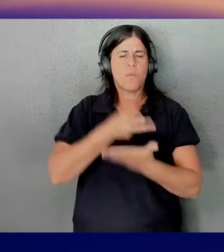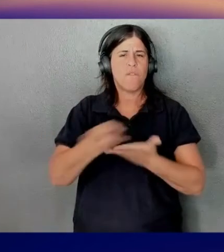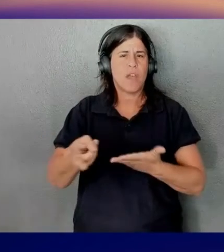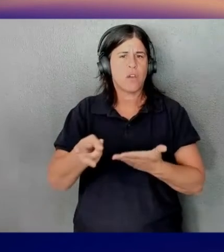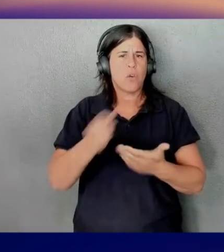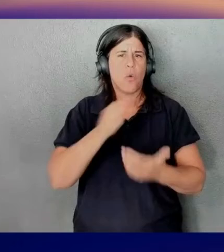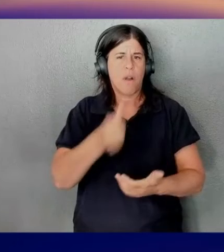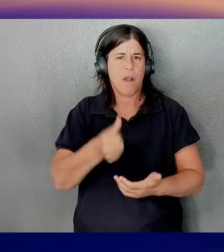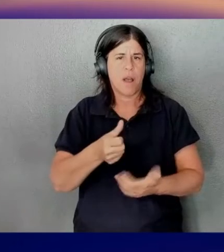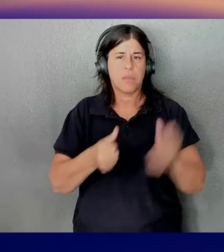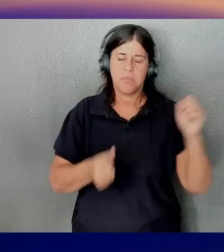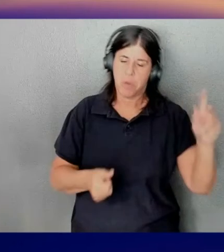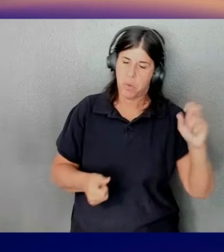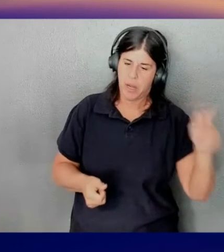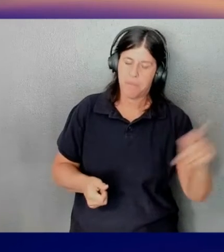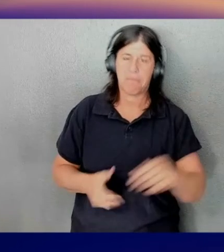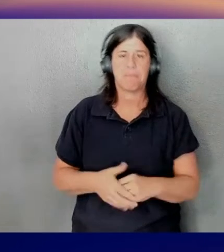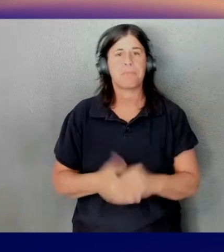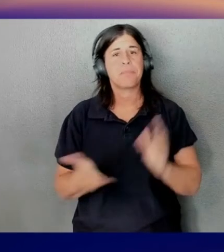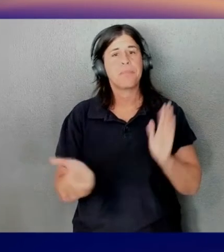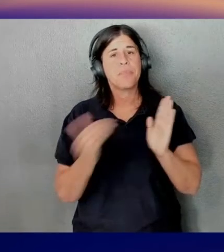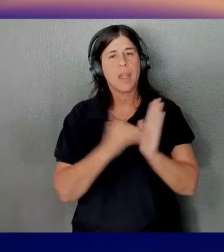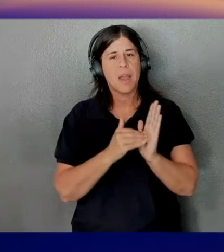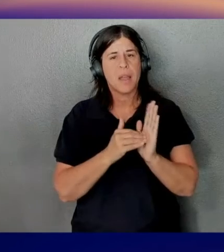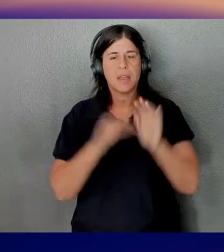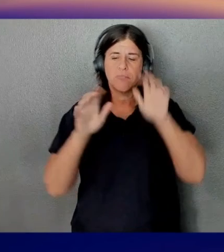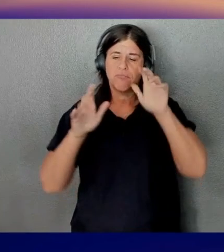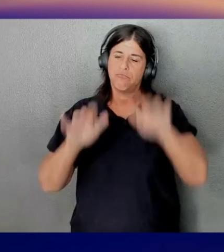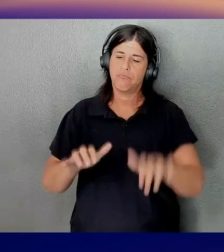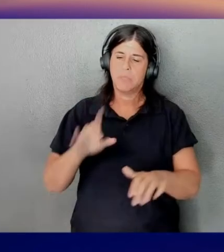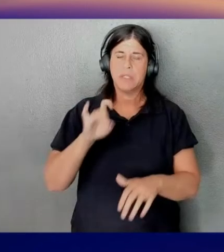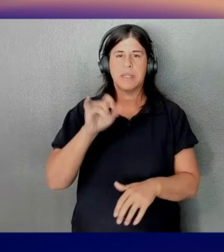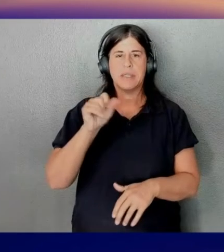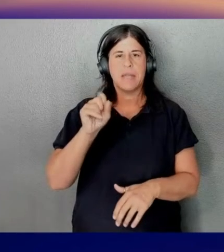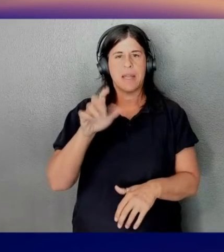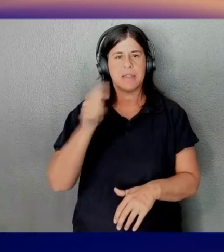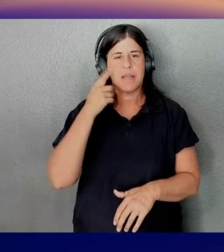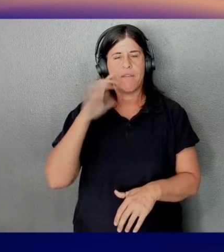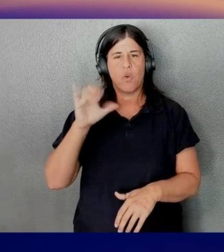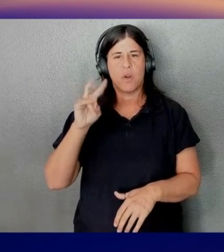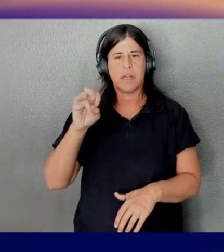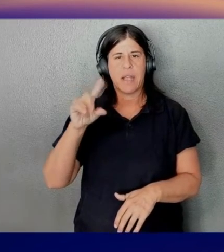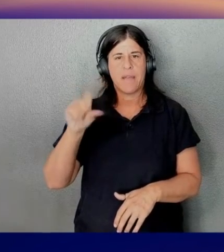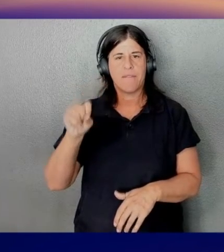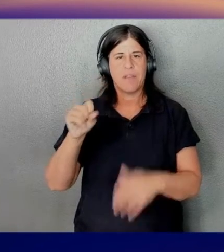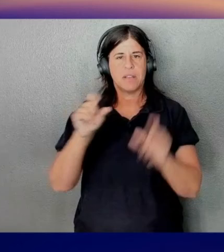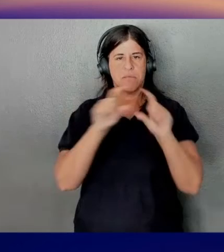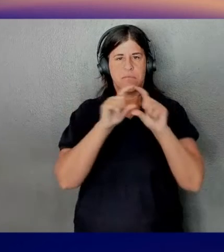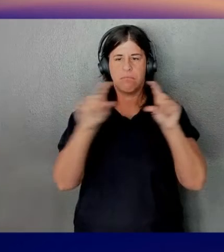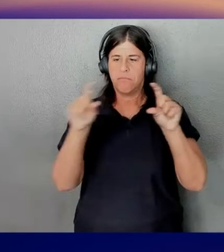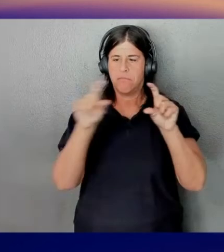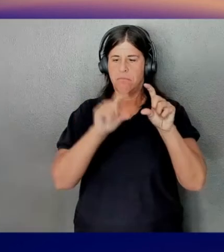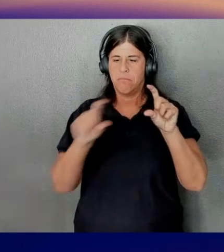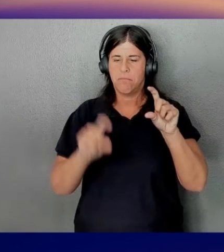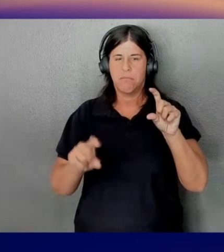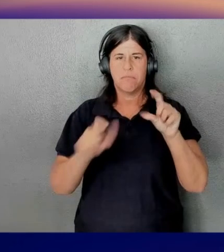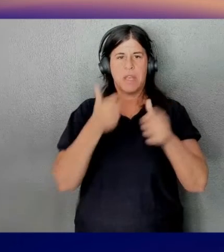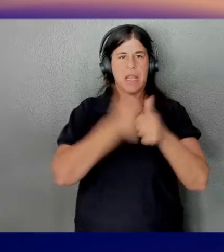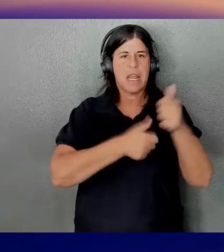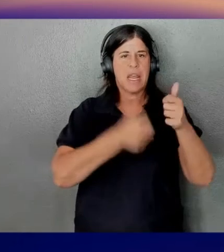Okay. So again, I import the dataset into canvas. I have it machine per, but I dunno the failure type.